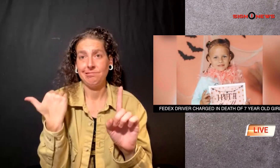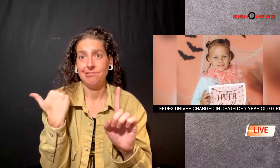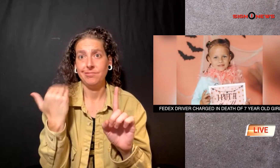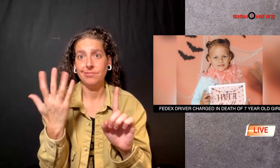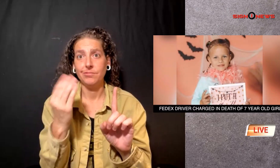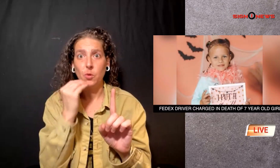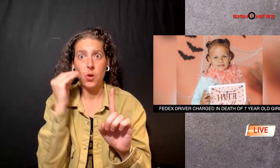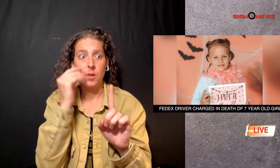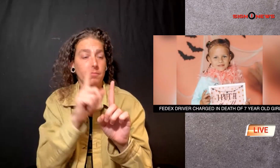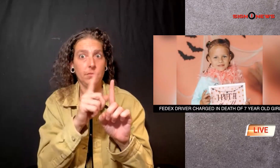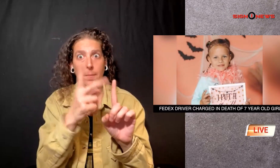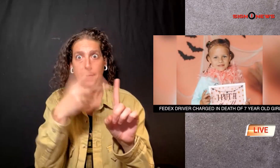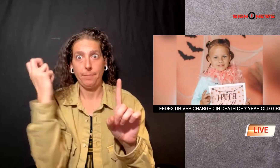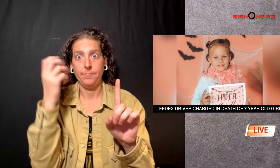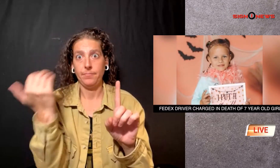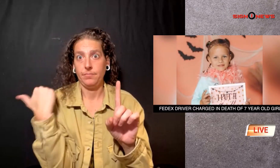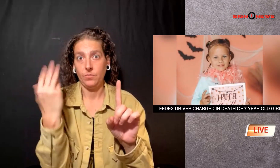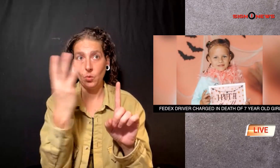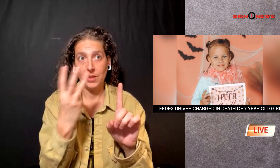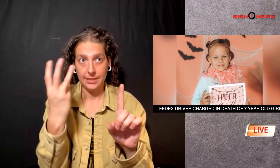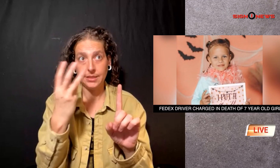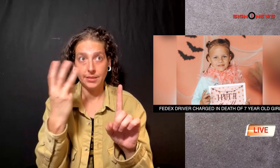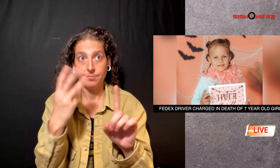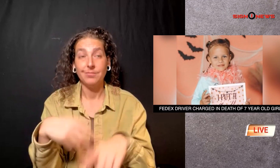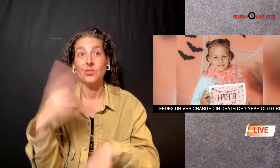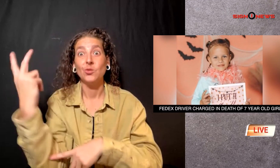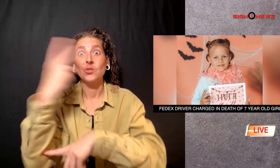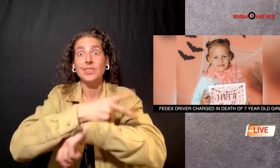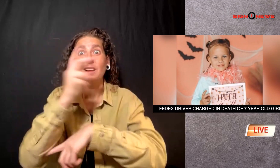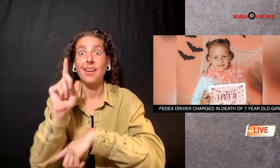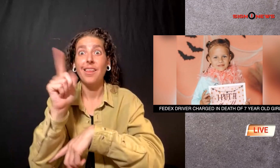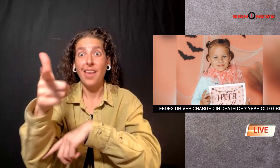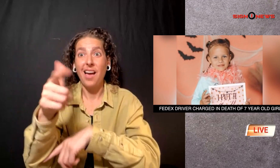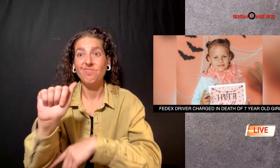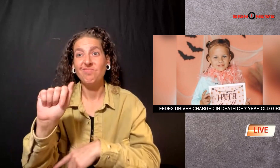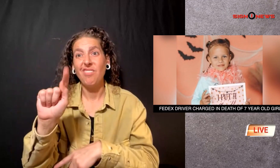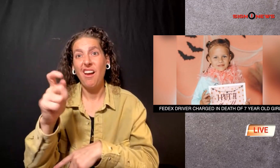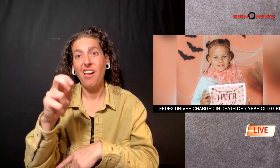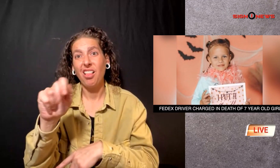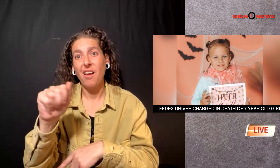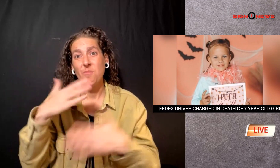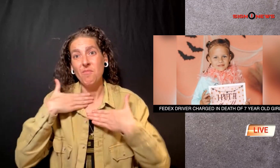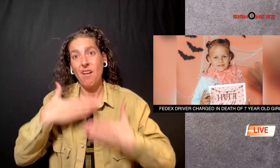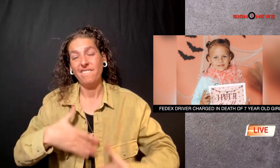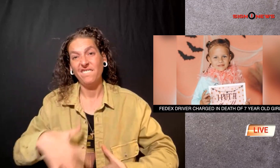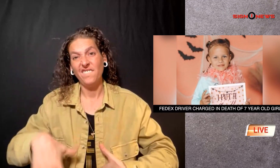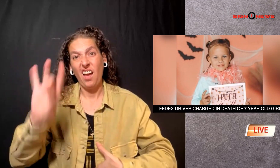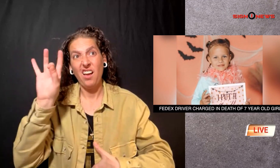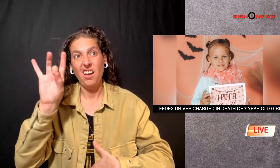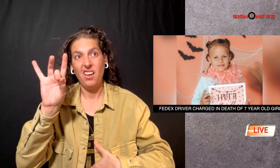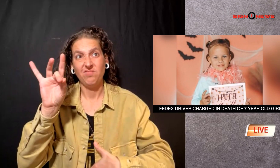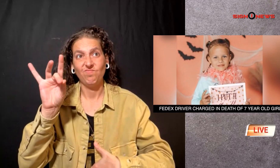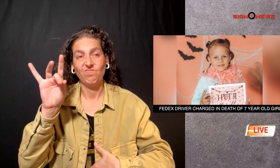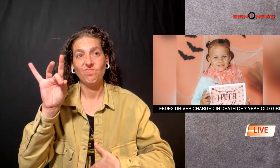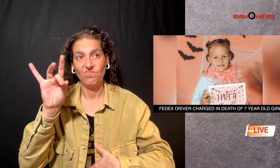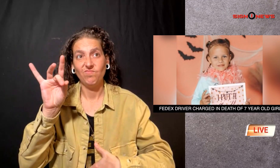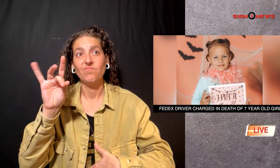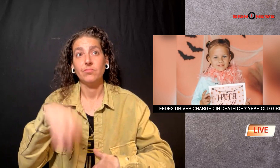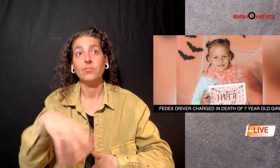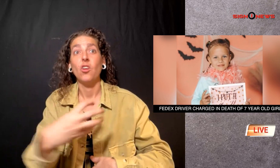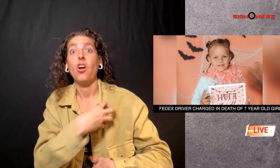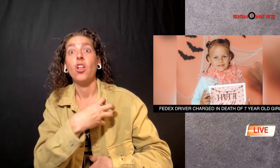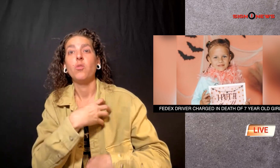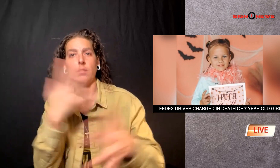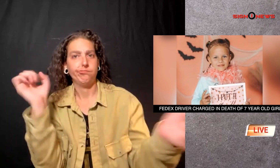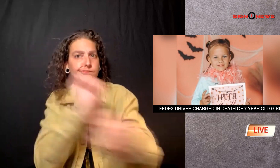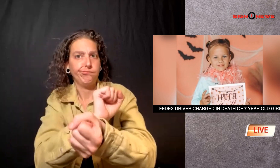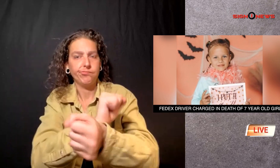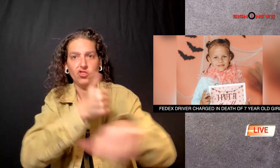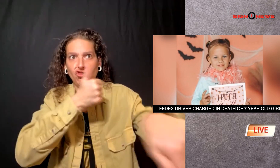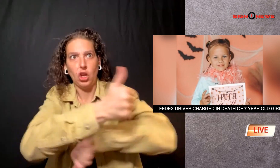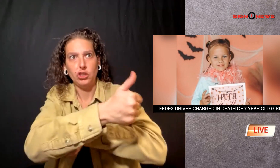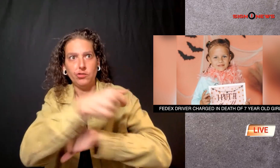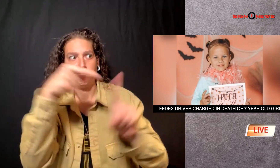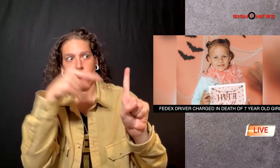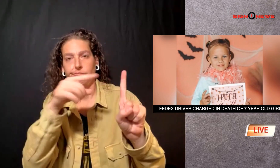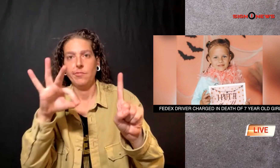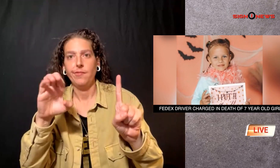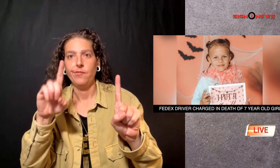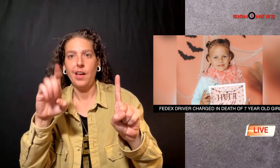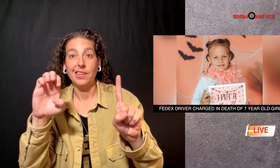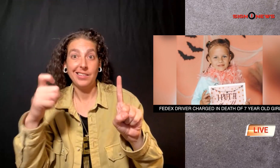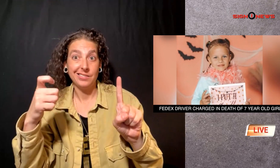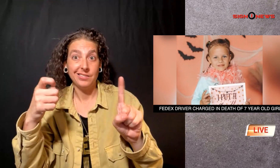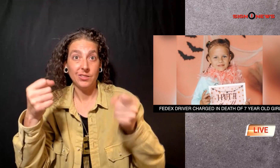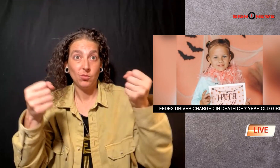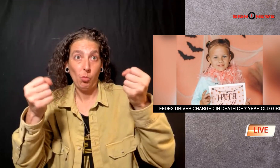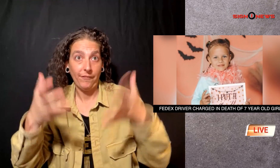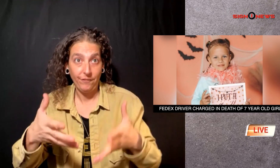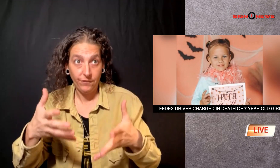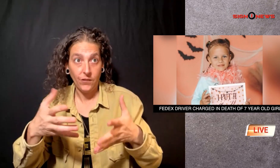Wednesday two days later Athena's body was found authorities arrested and charged 31-year-old